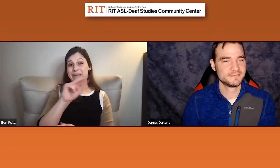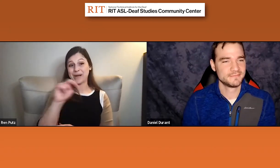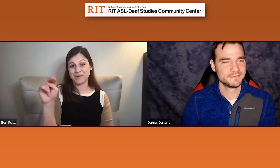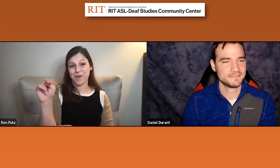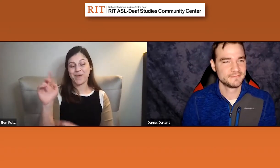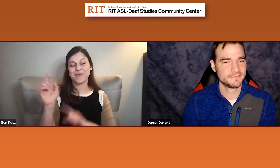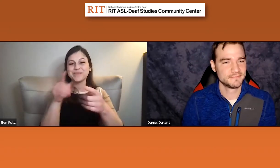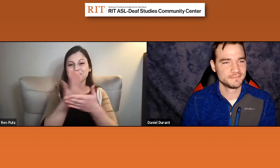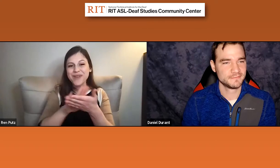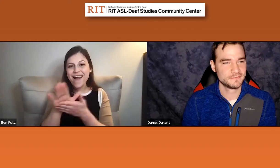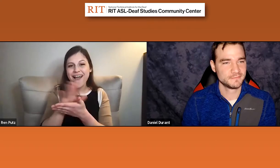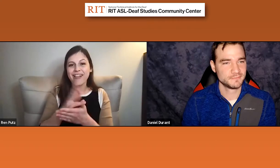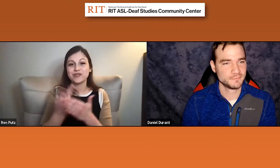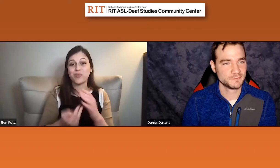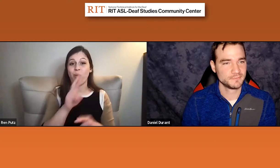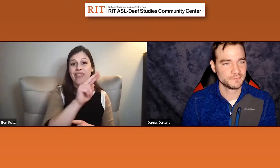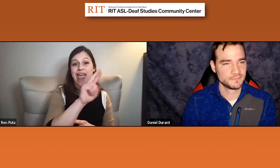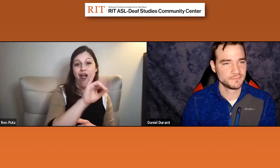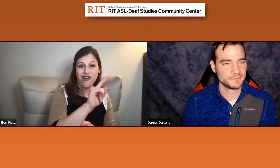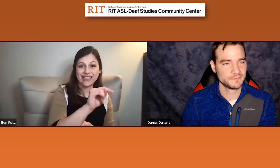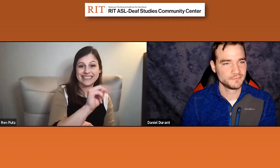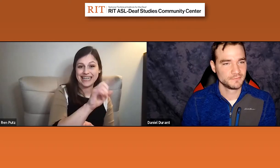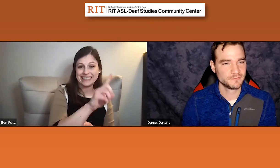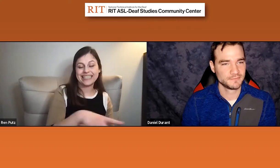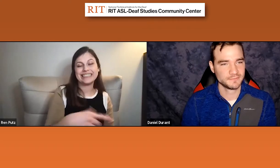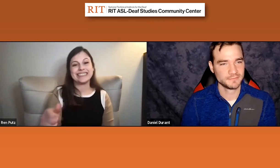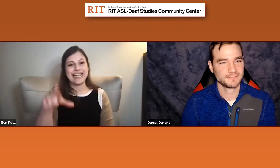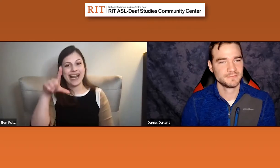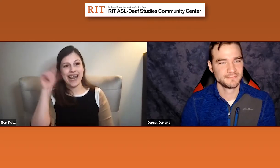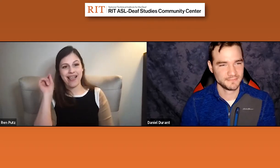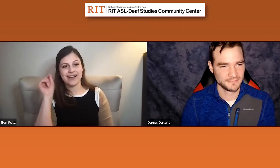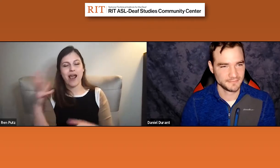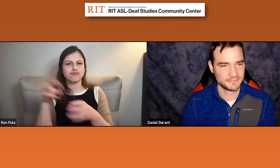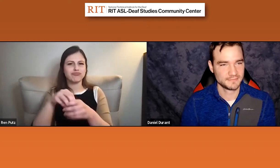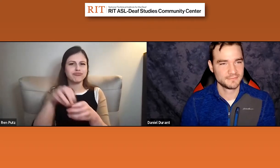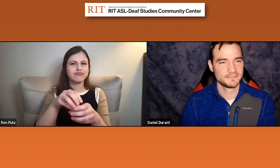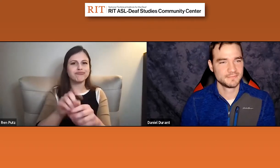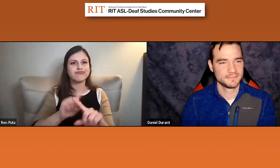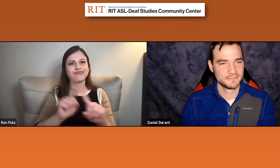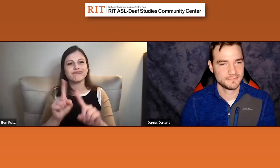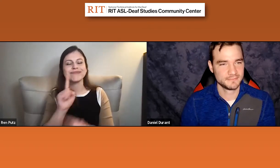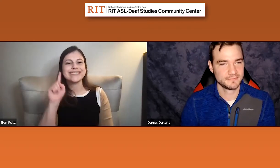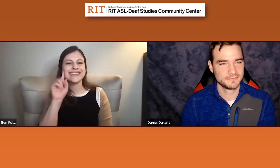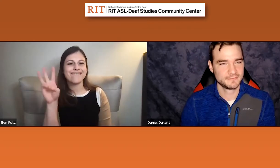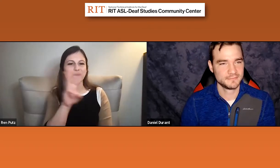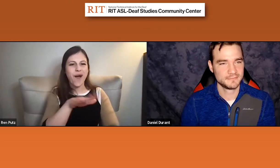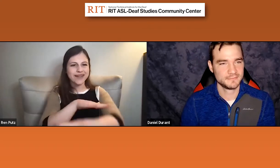Well, Daniel grew up in Minnesota, went to college both at RIT/NTID and Gallaudet.